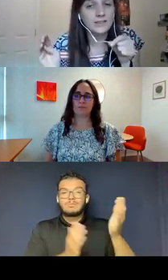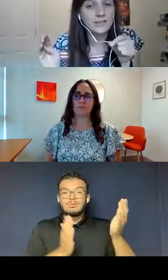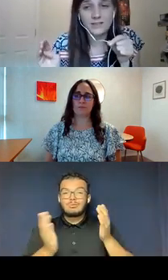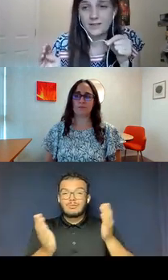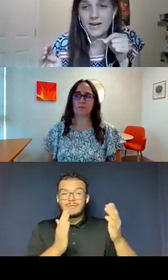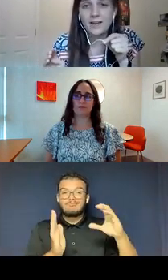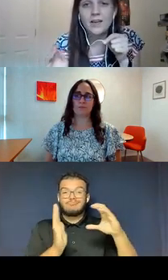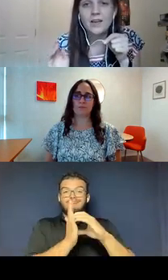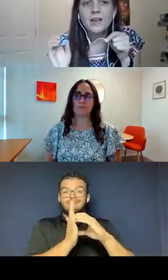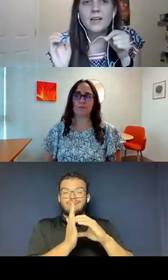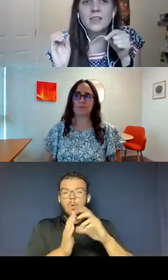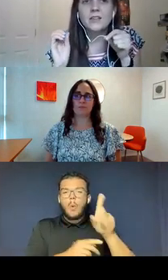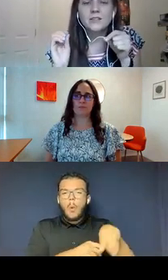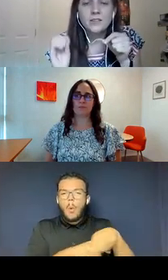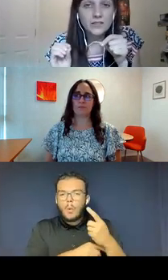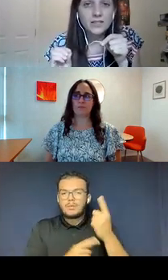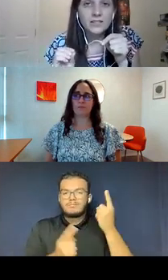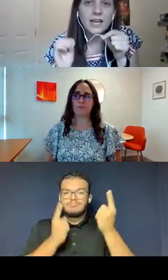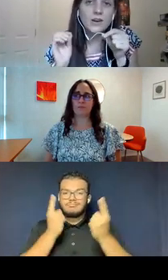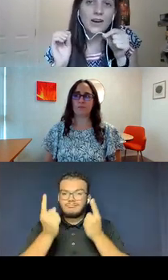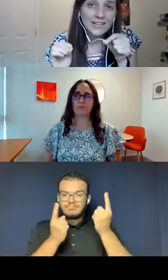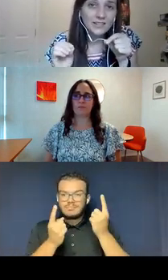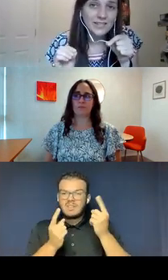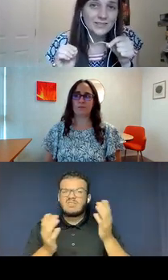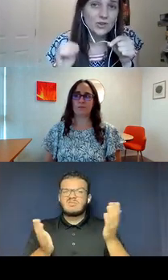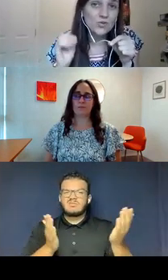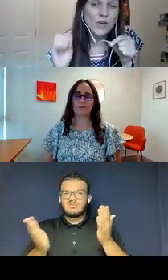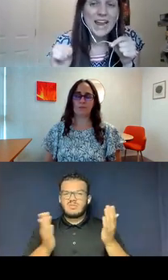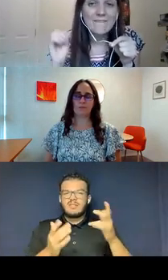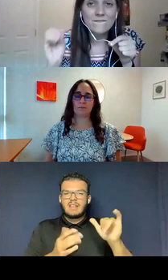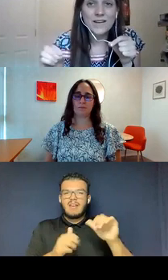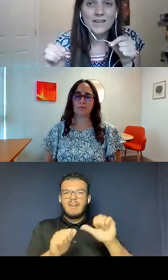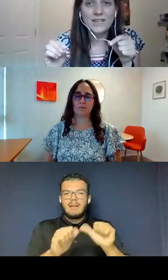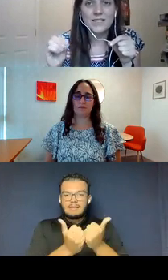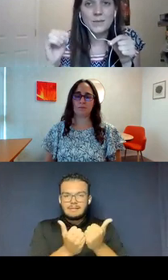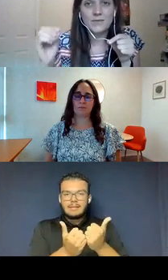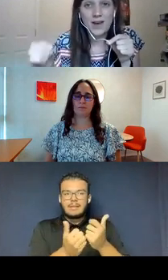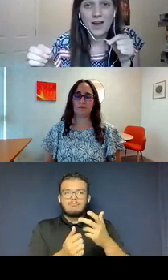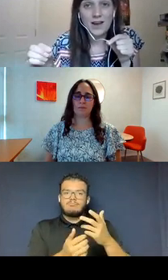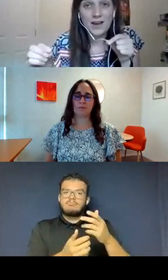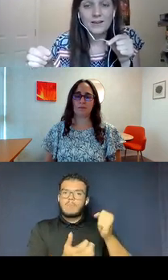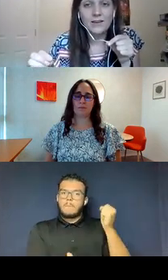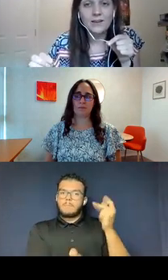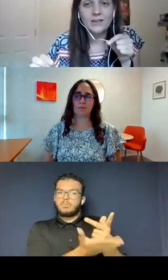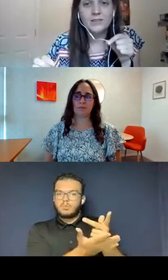considering the services that your agency is grant-funded to provide.